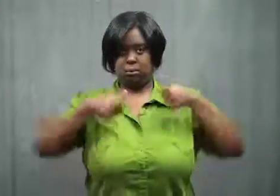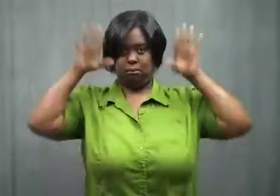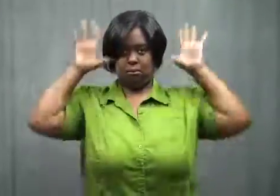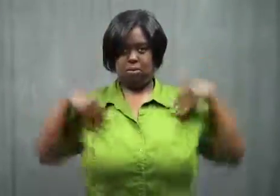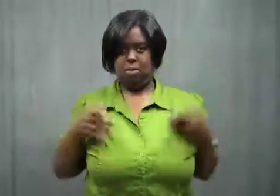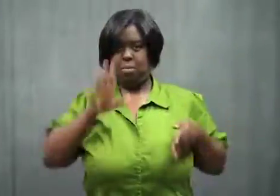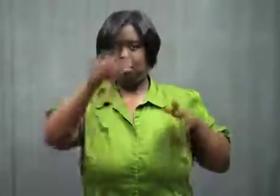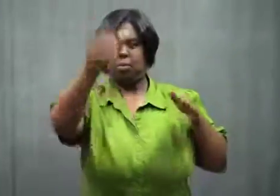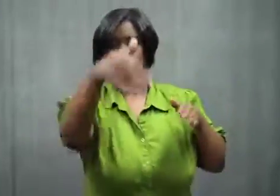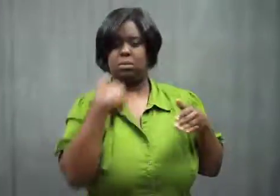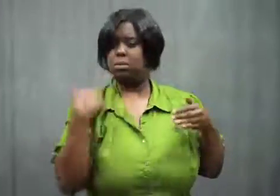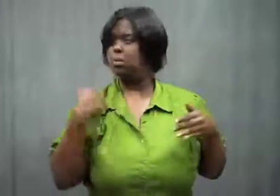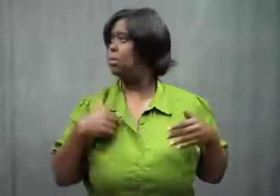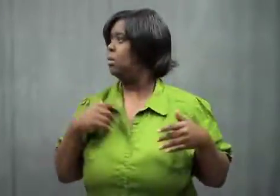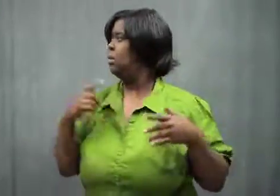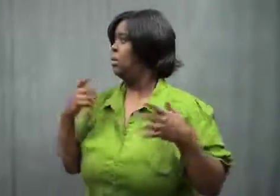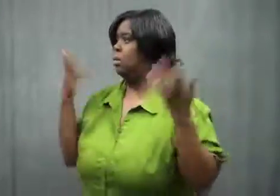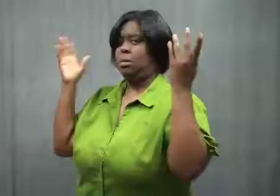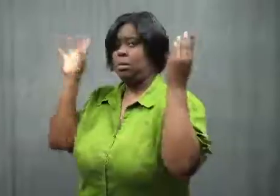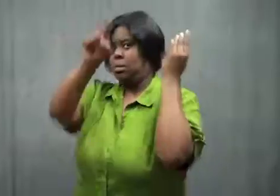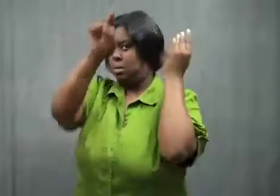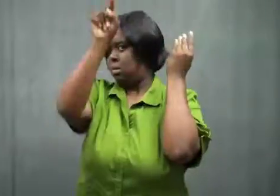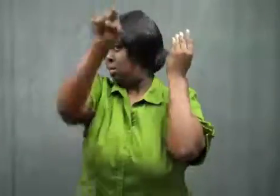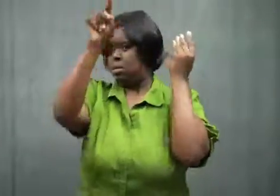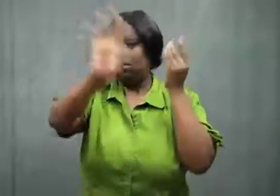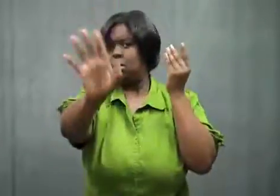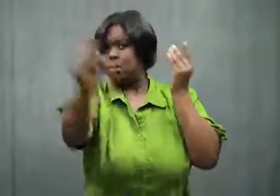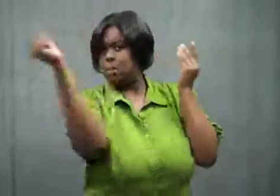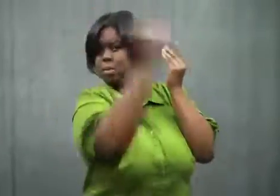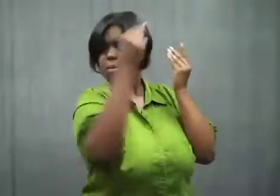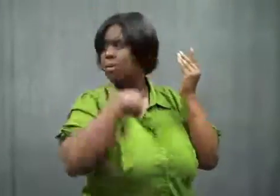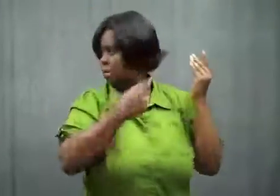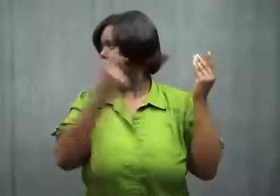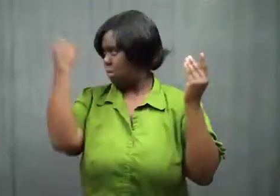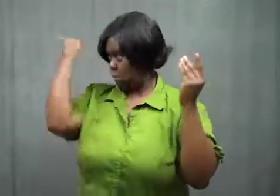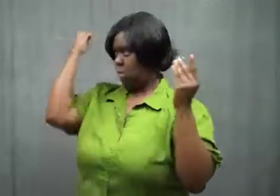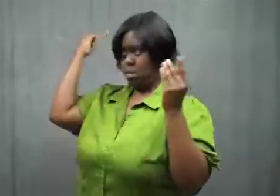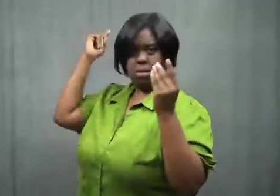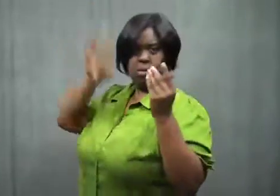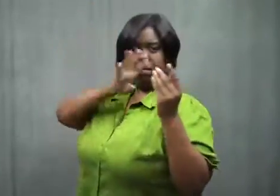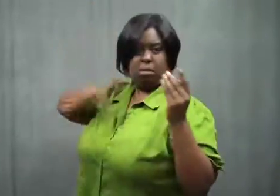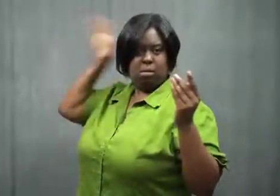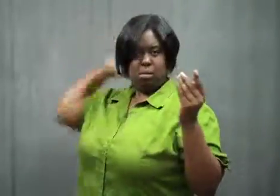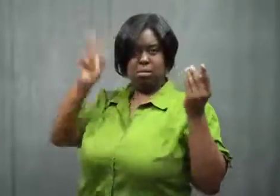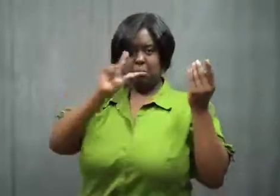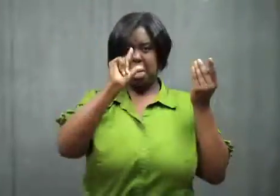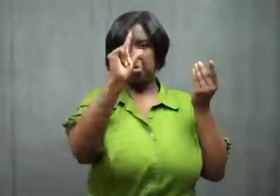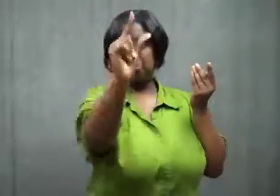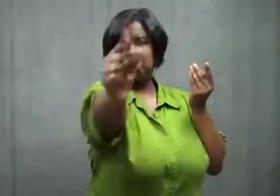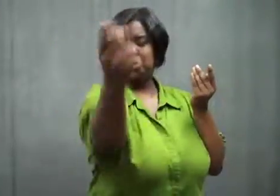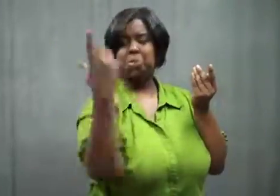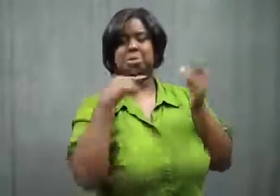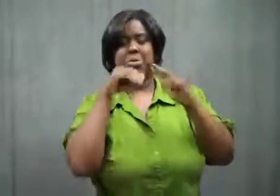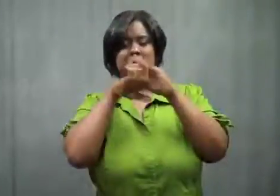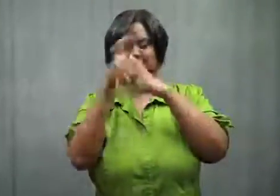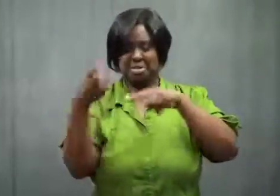I played deaf. Someone tapped me and pointed back at her.